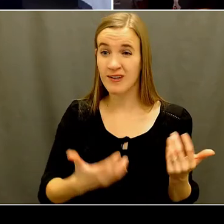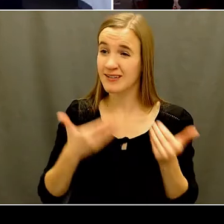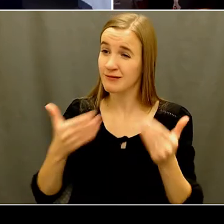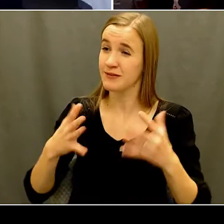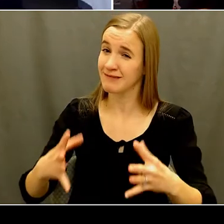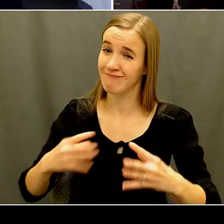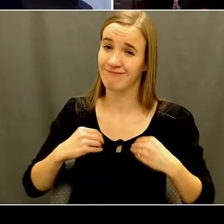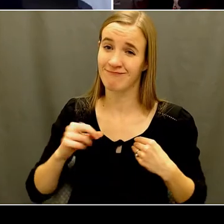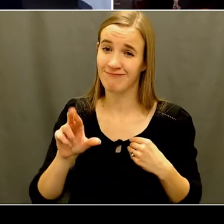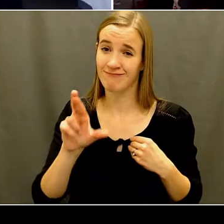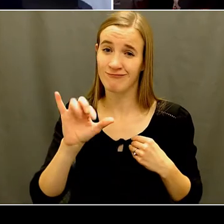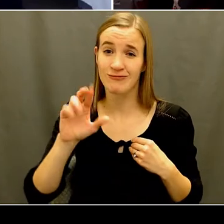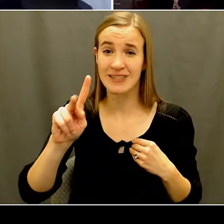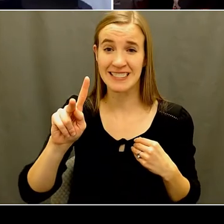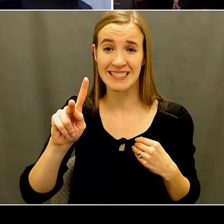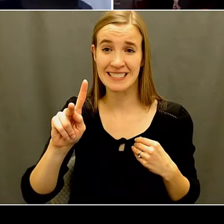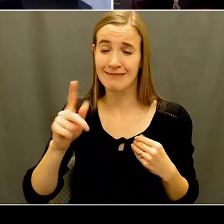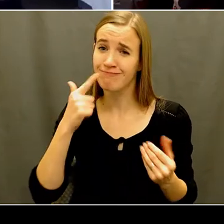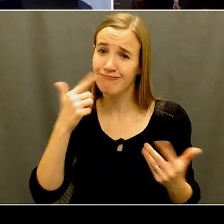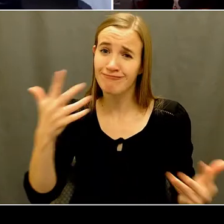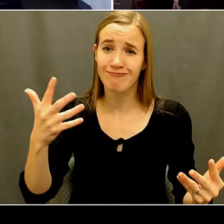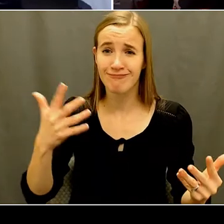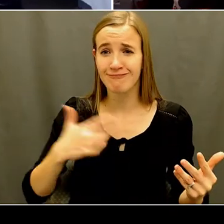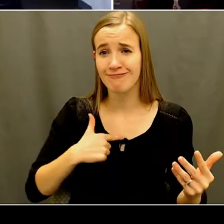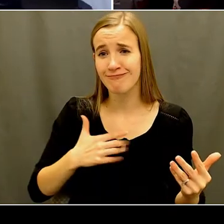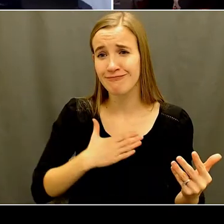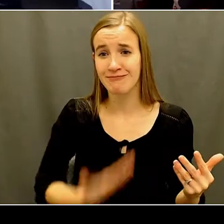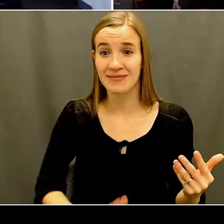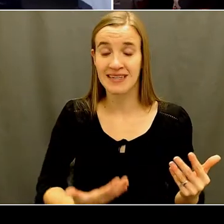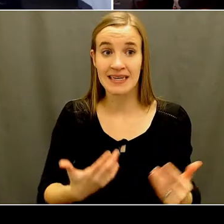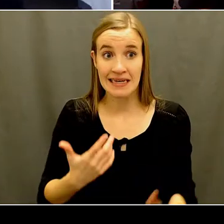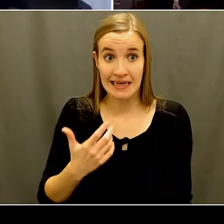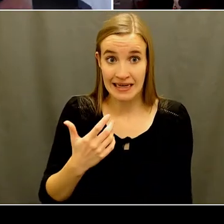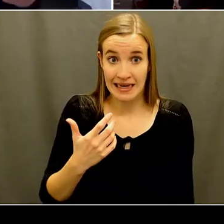on my own, and when I switched from being a career federal employee, that's